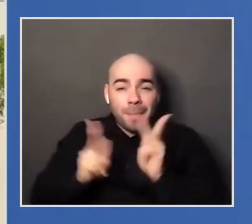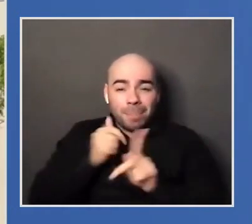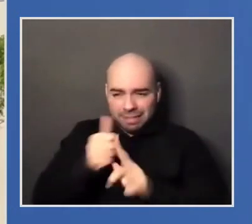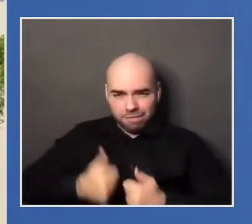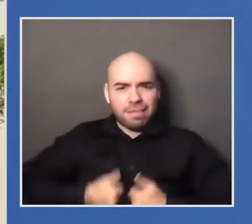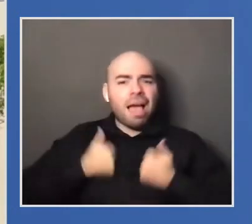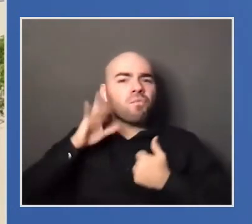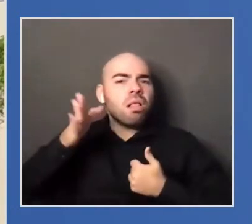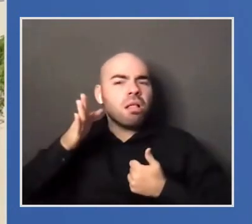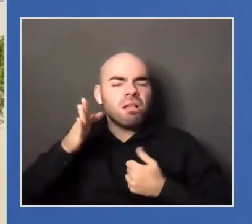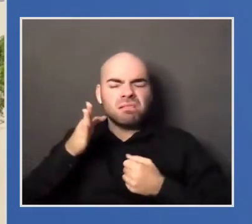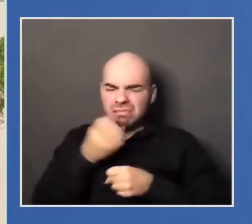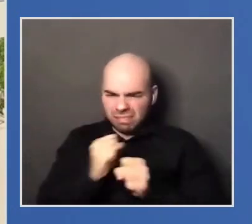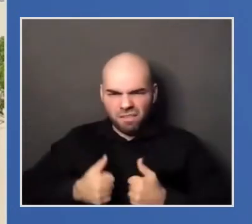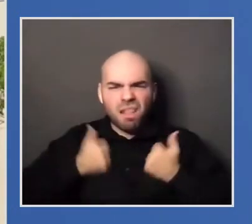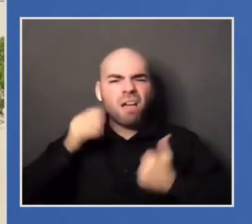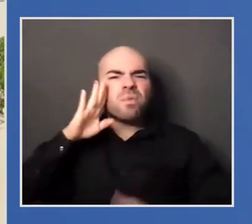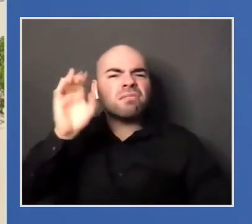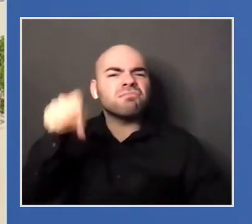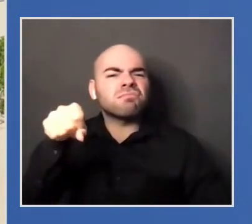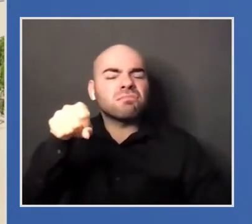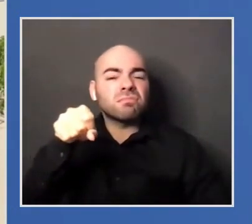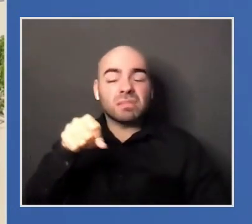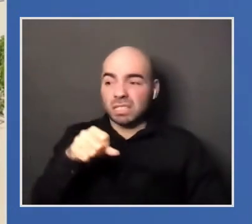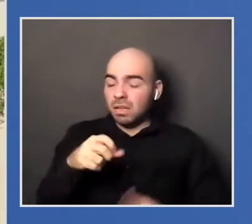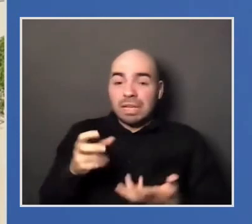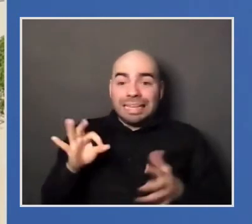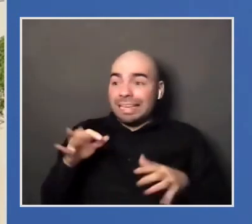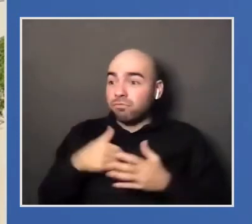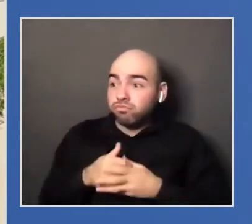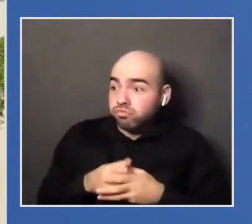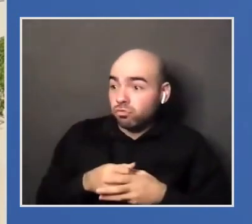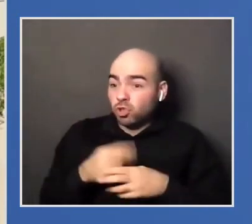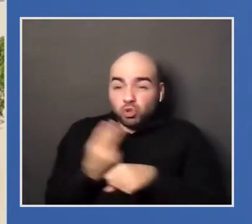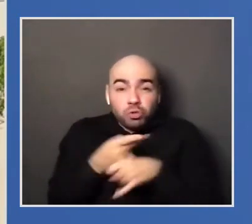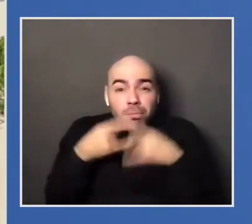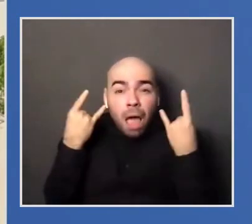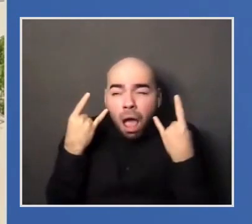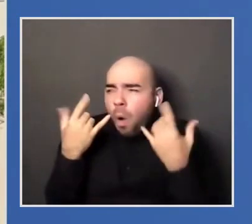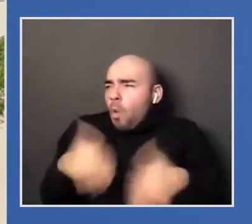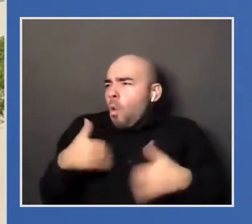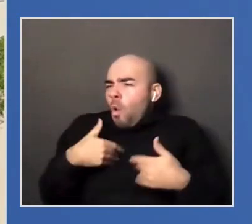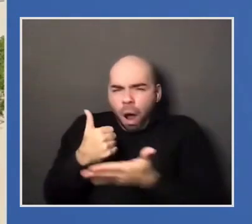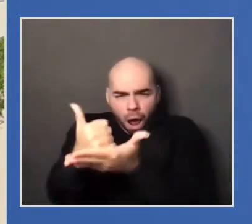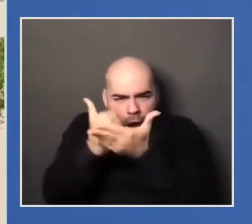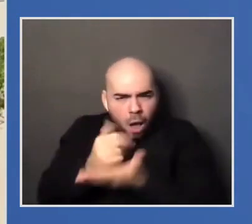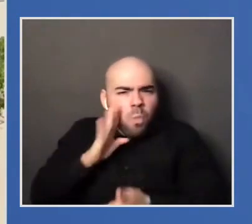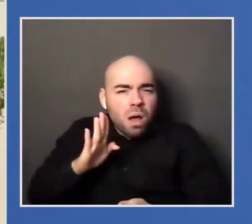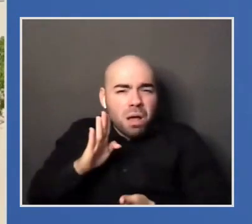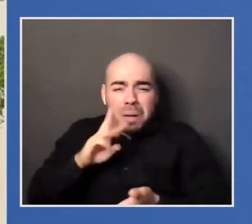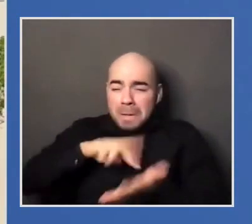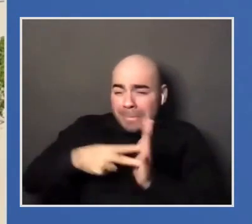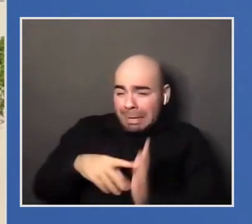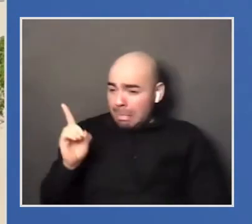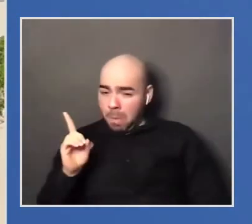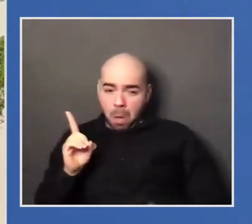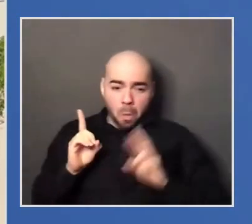GET OUT THE VOTE.